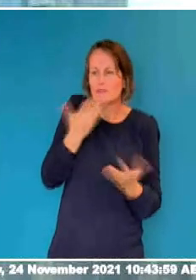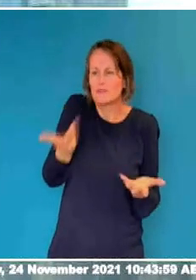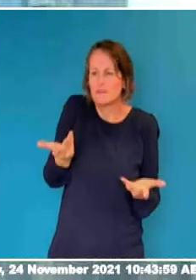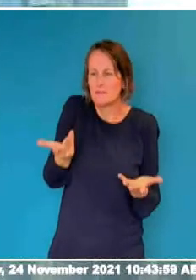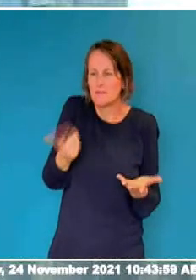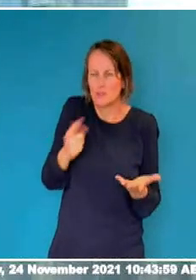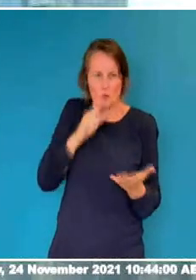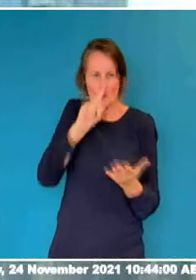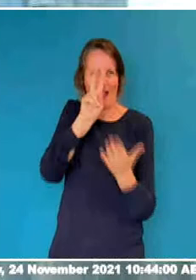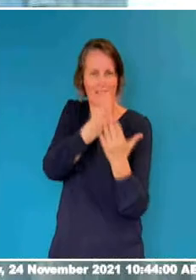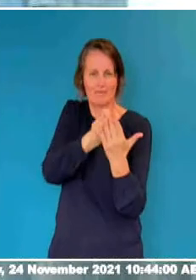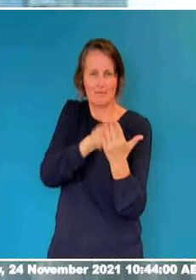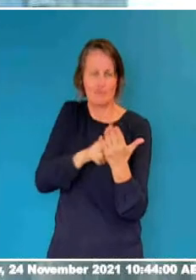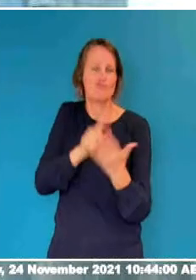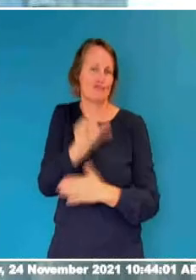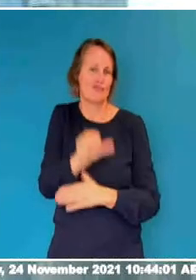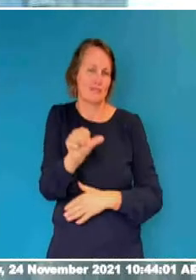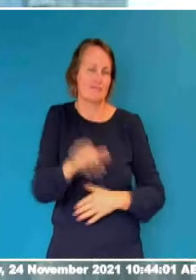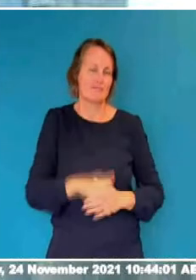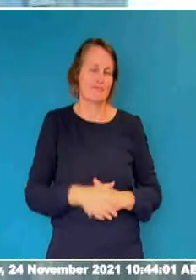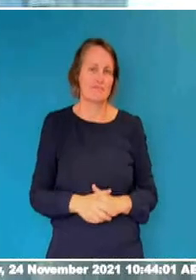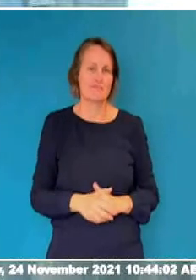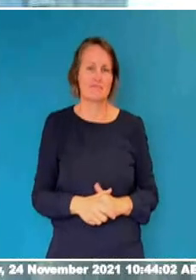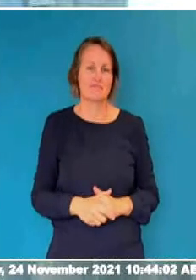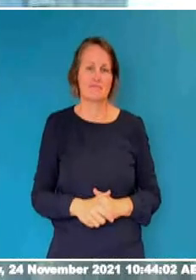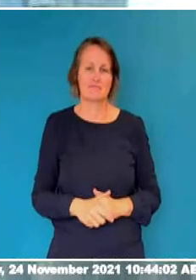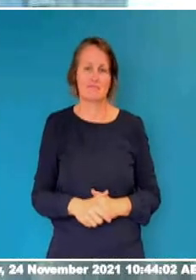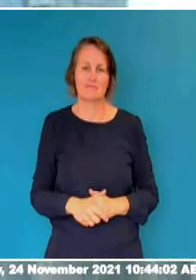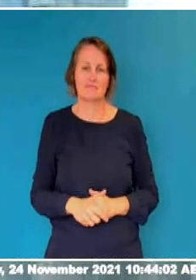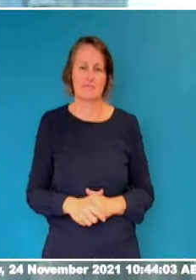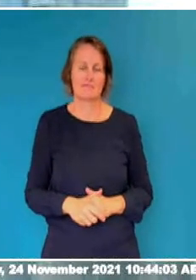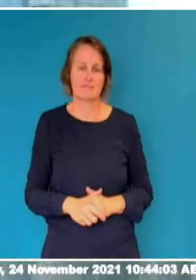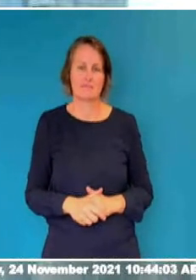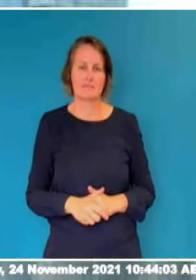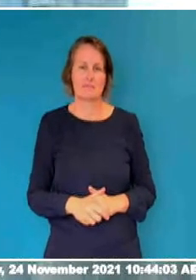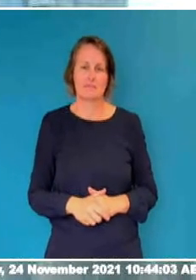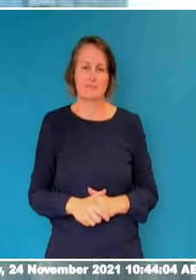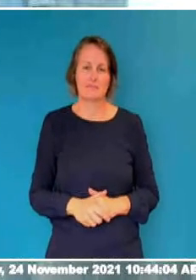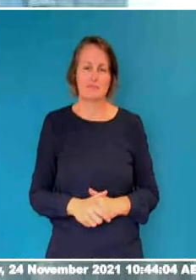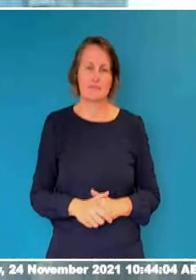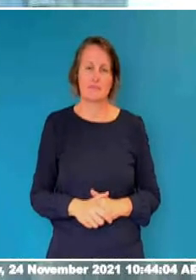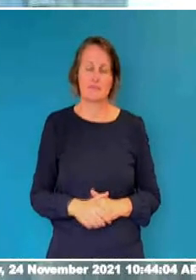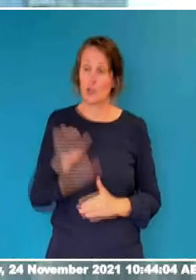That's correct. MS DOWSETT: You do refer in your statement, as you did in